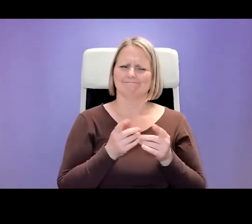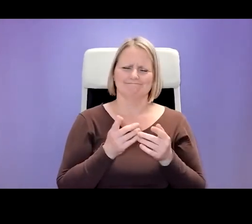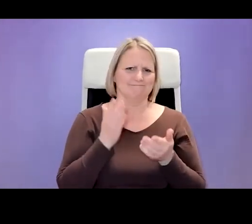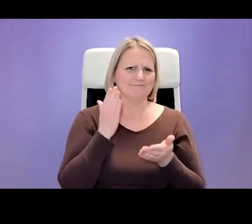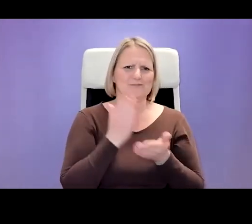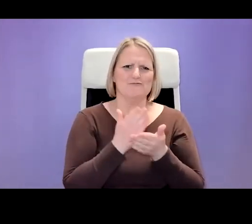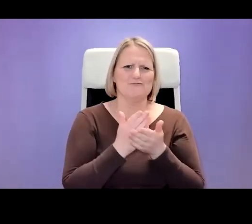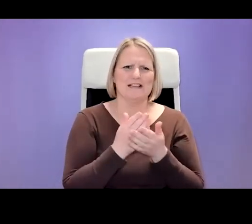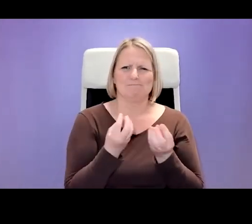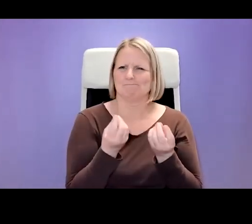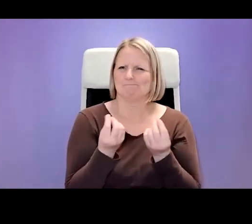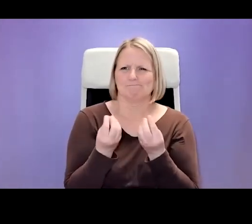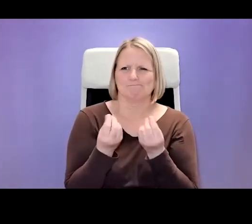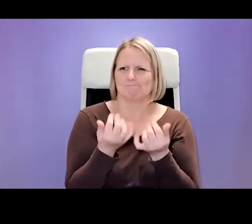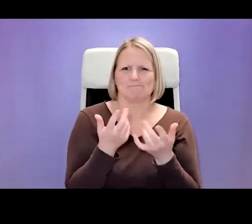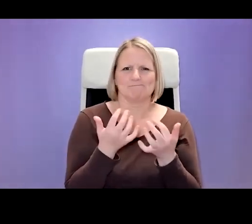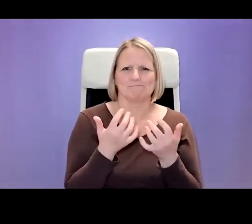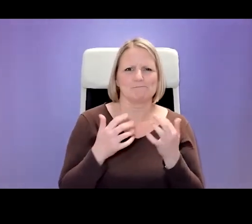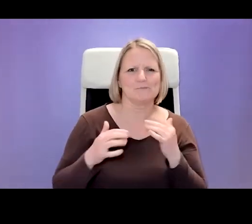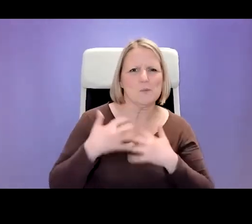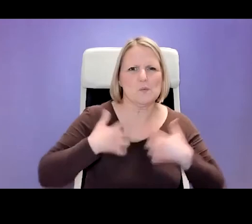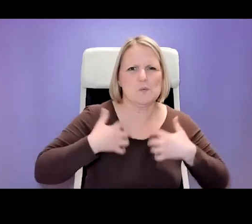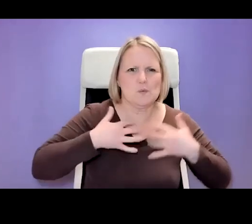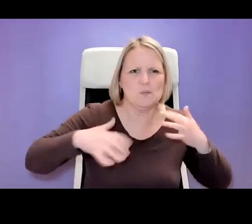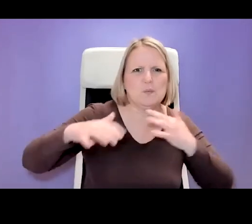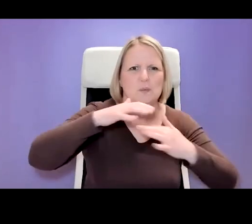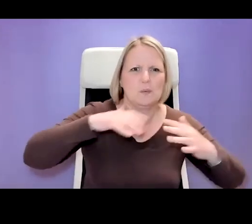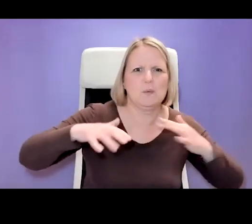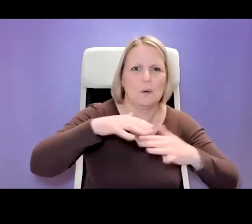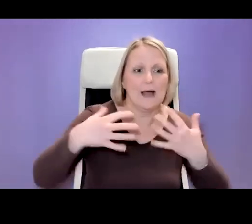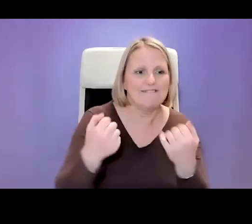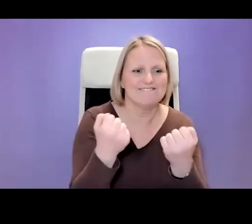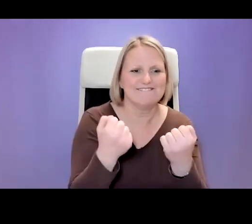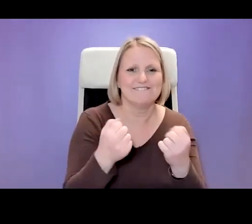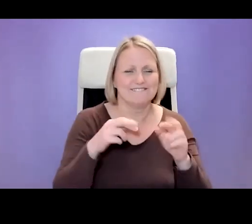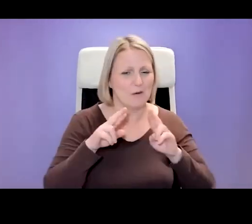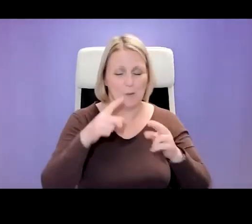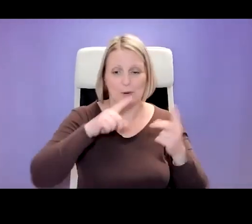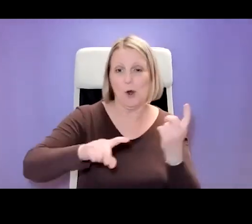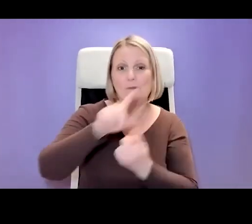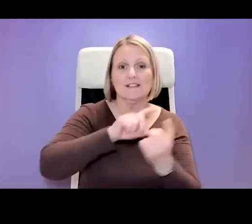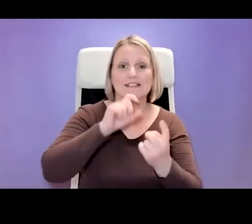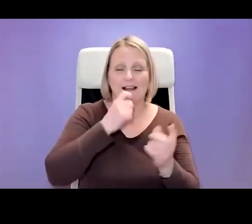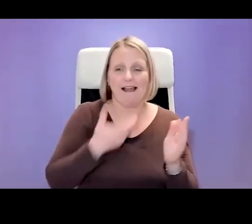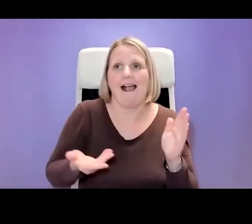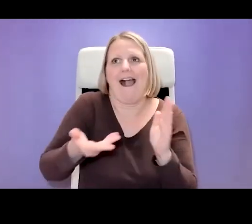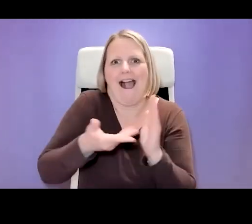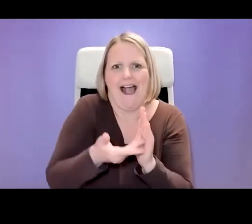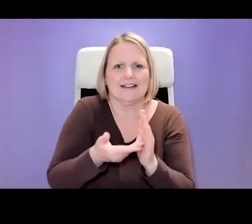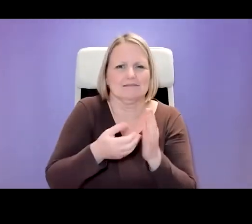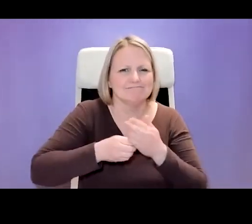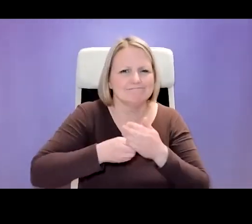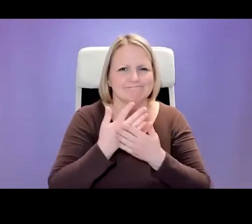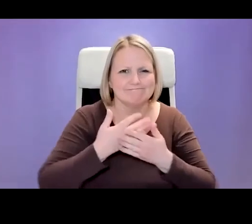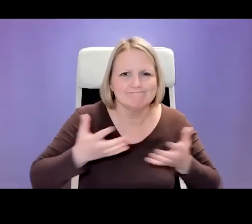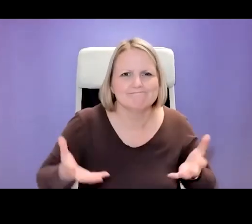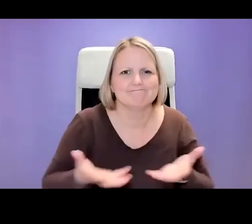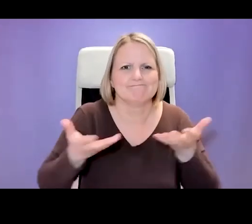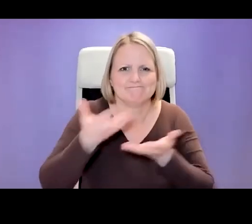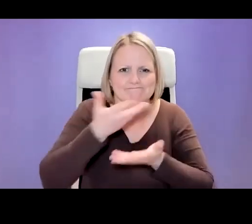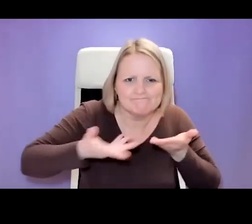There's something very much alive here, so I really hope that this conference contributes in a small way to developing that discussion.